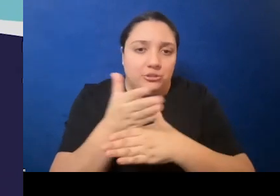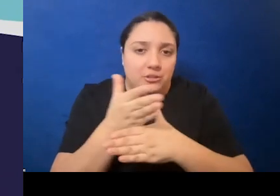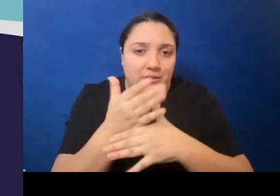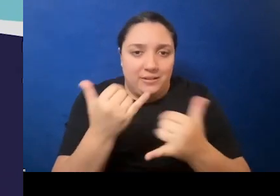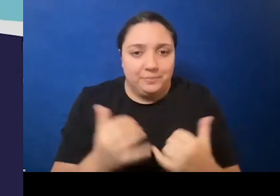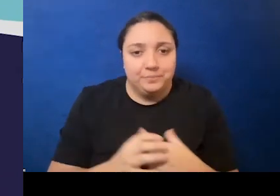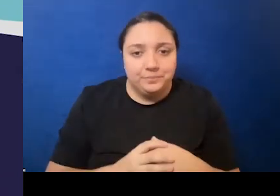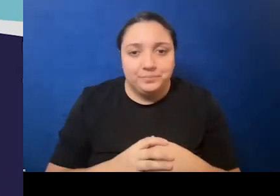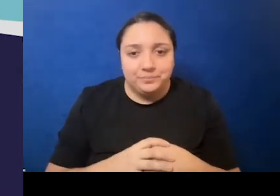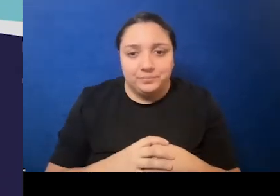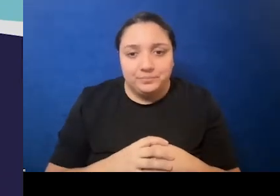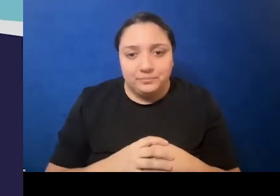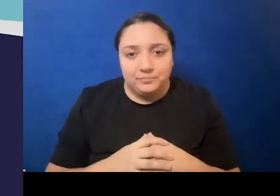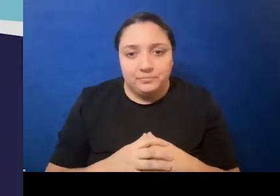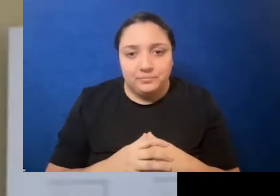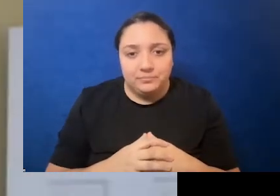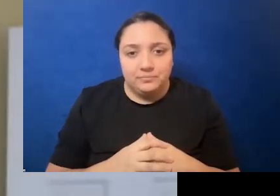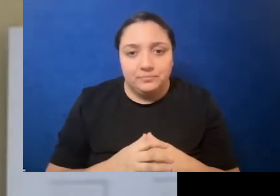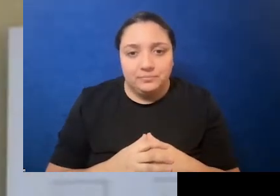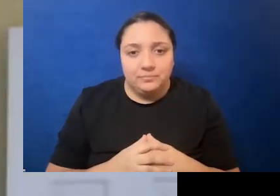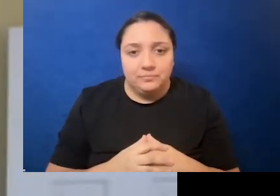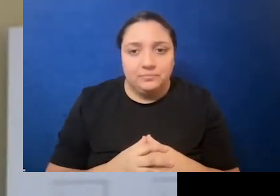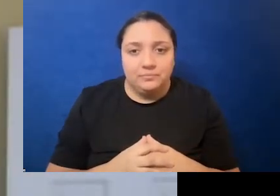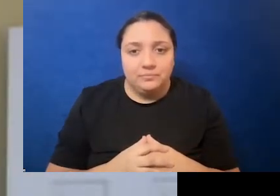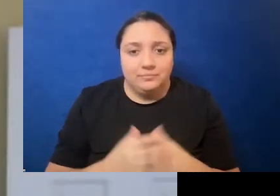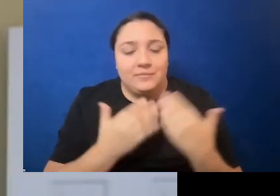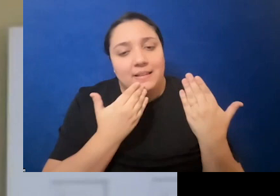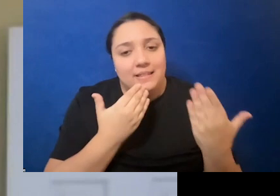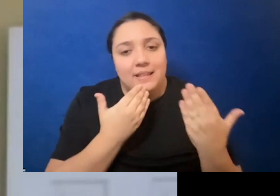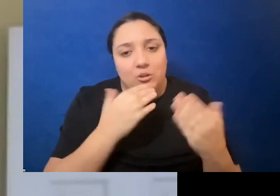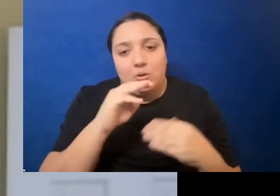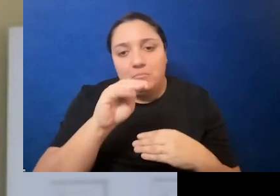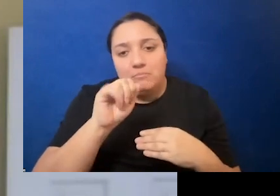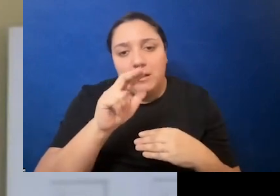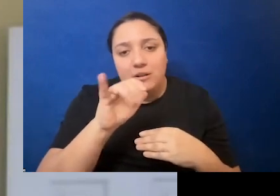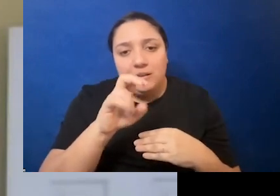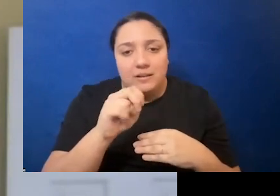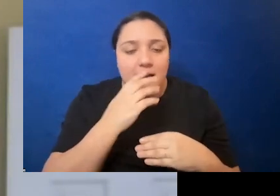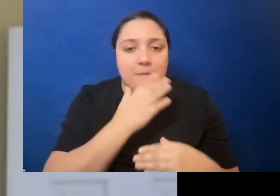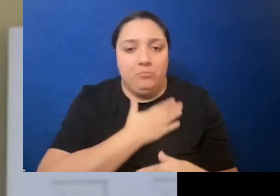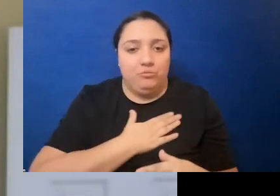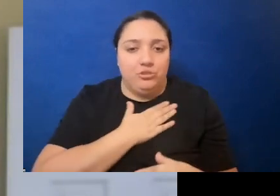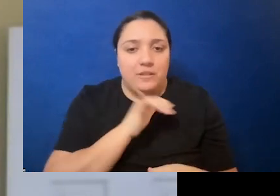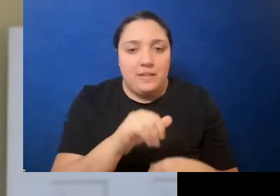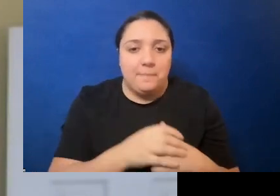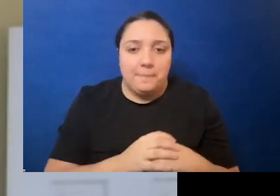THANK YOU MARION. I APPRECIATE THAT. LAST BUT NOT LEAST WE ARE GOING